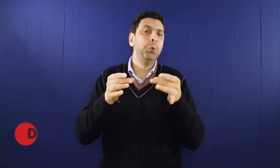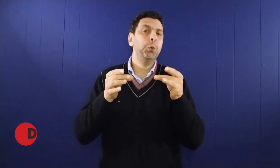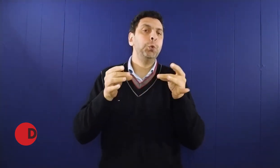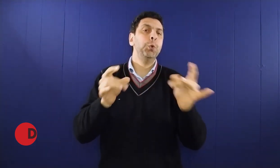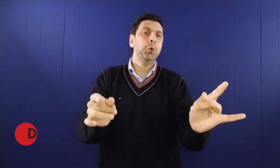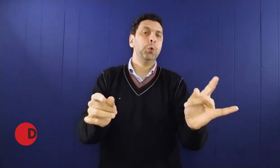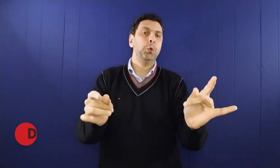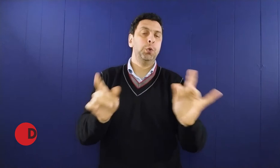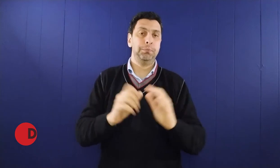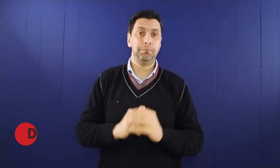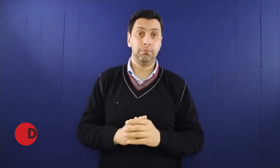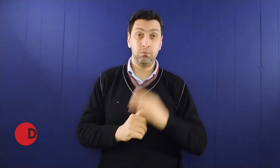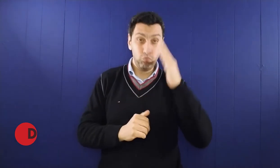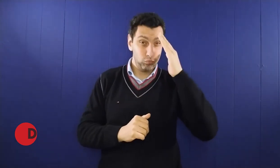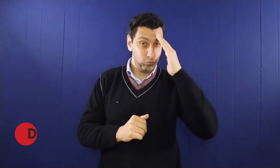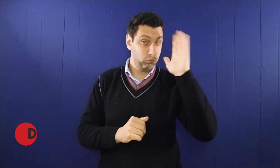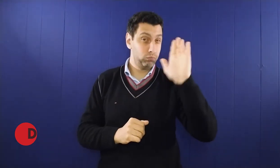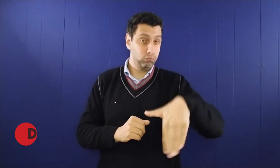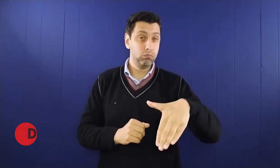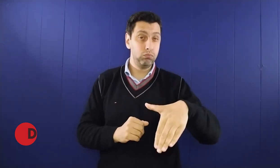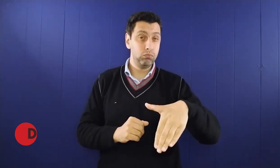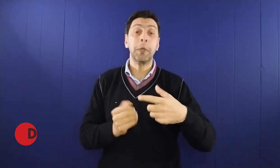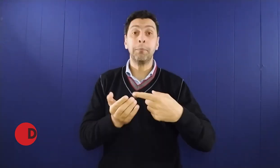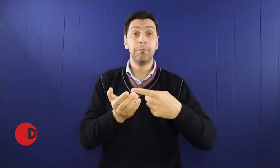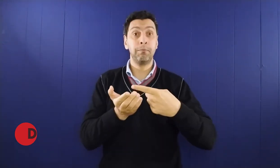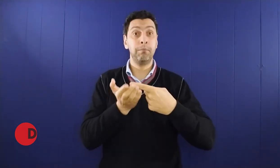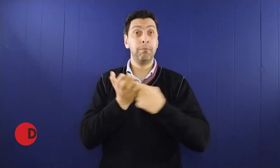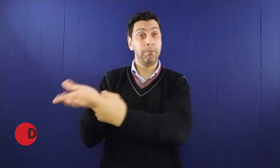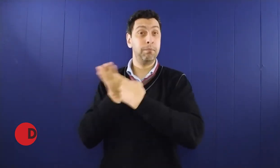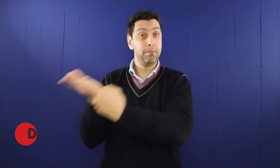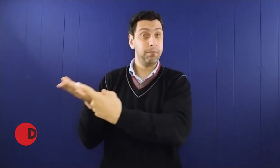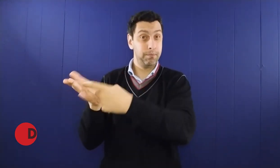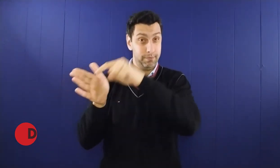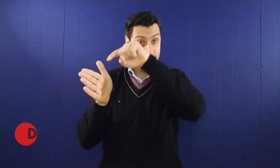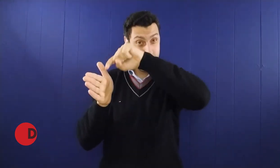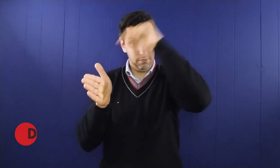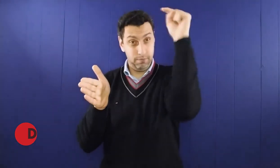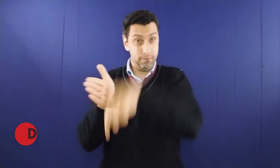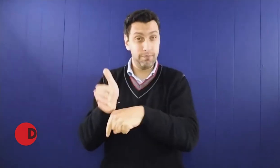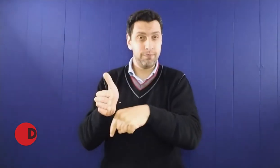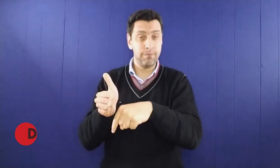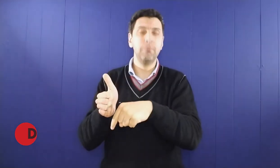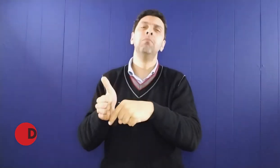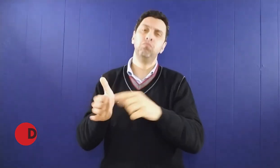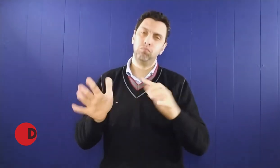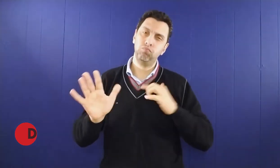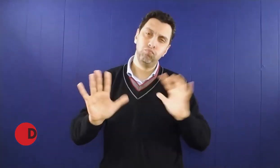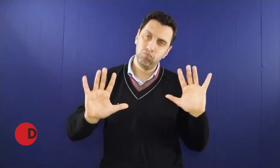and lead to peaceful resolution. If detailed conversation is necessary,